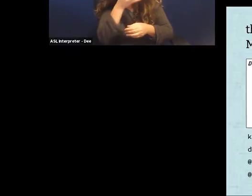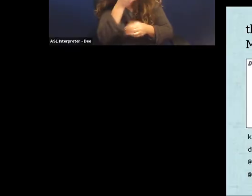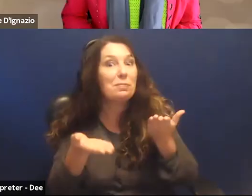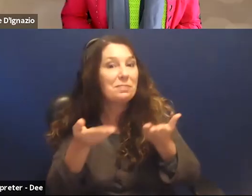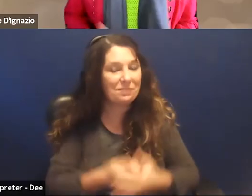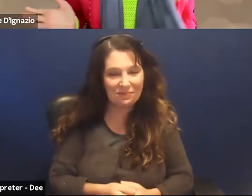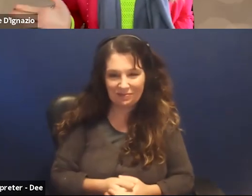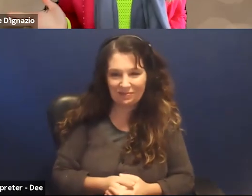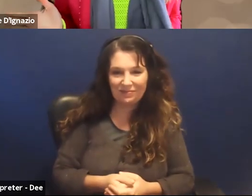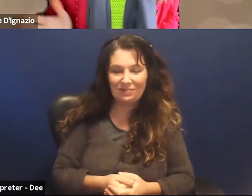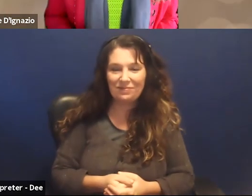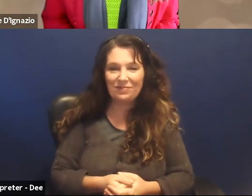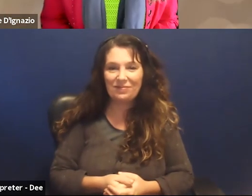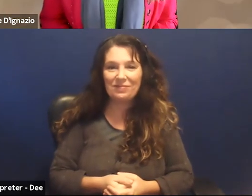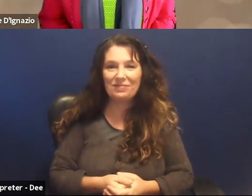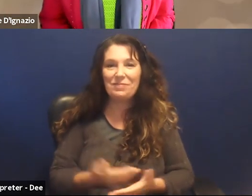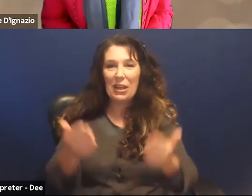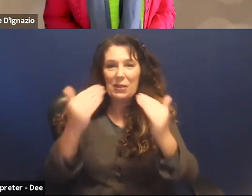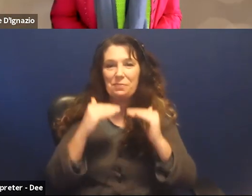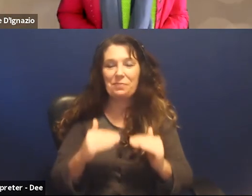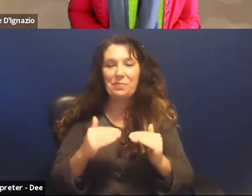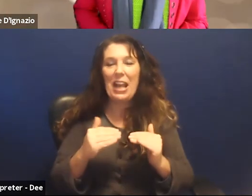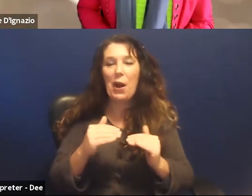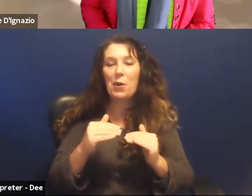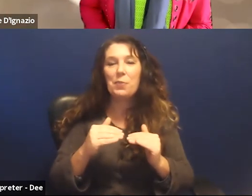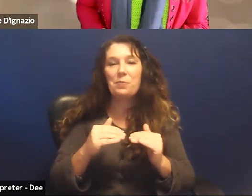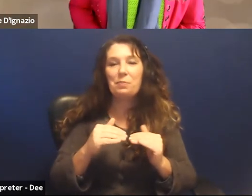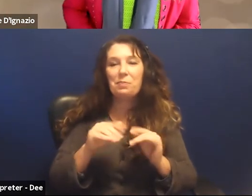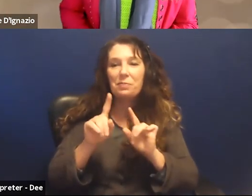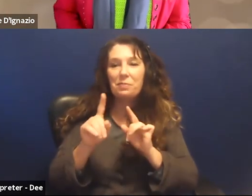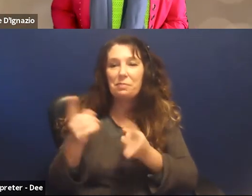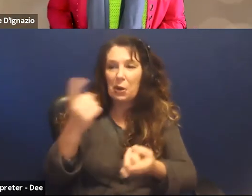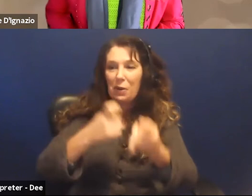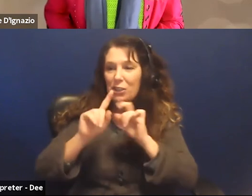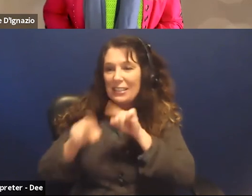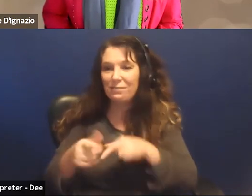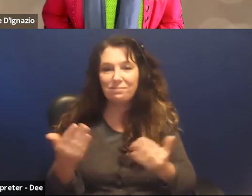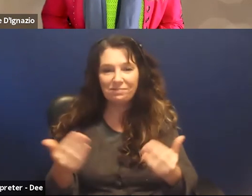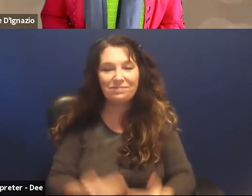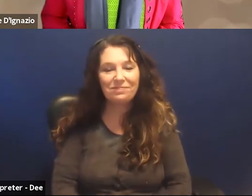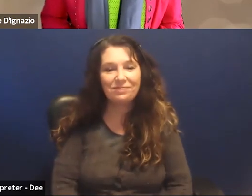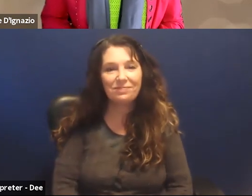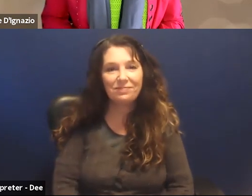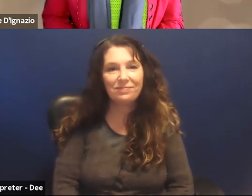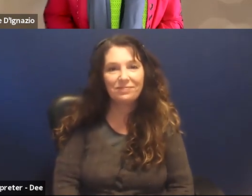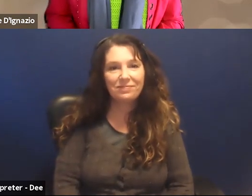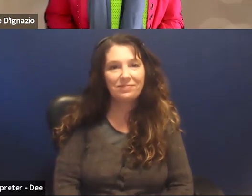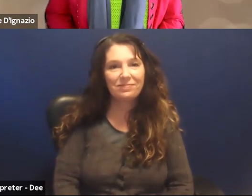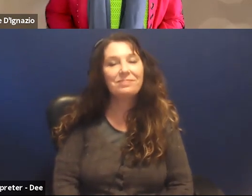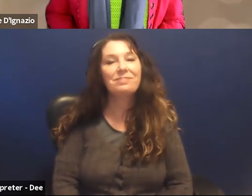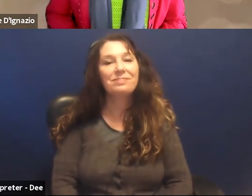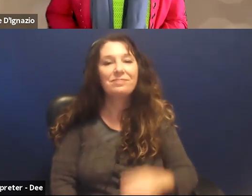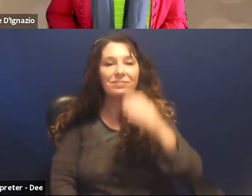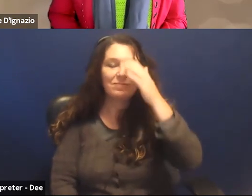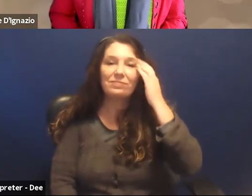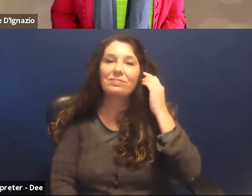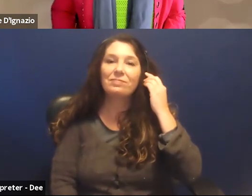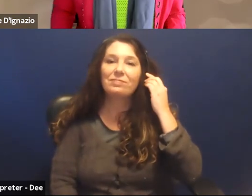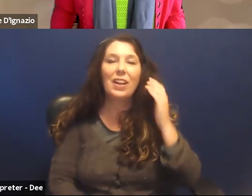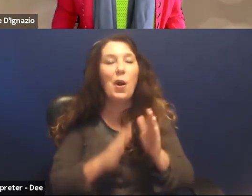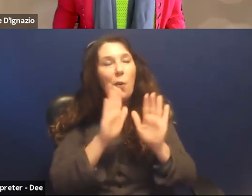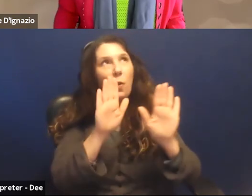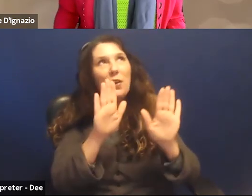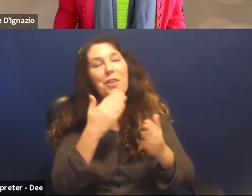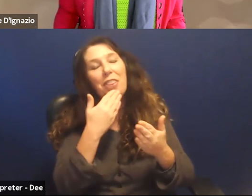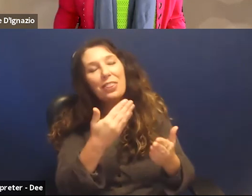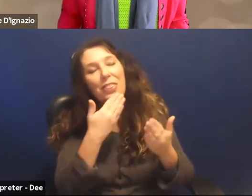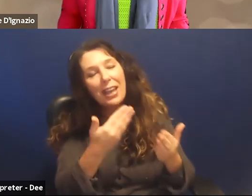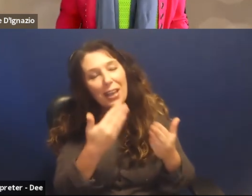I guess I think we can go to the q amp a wonderful Lauren Catherine, Yay. Thank you.